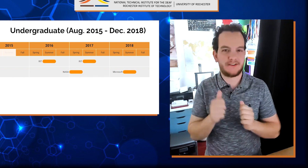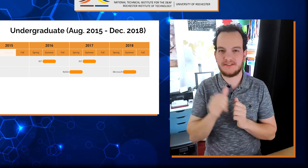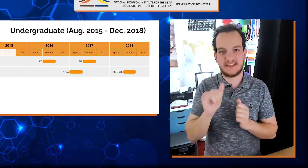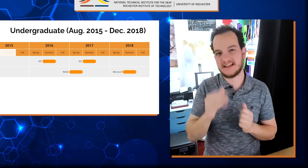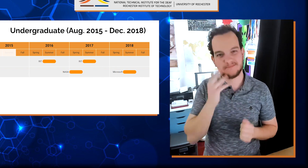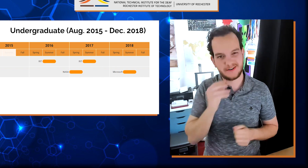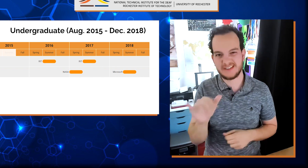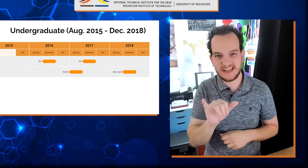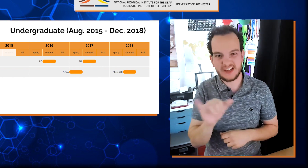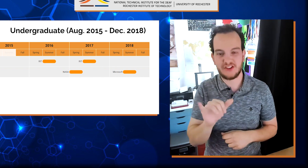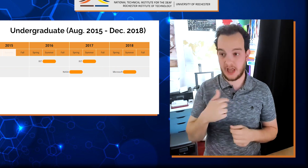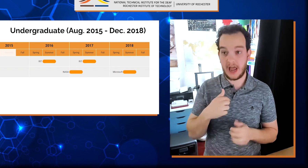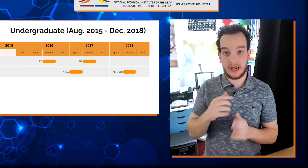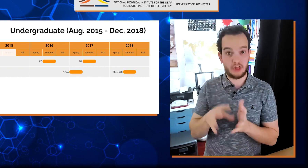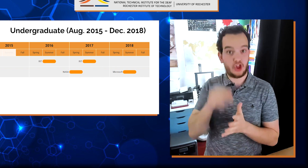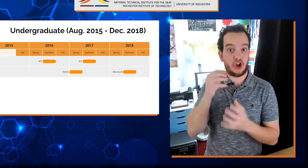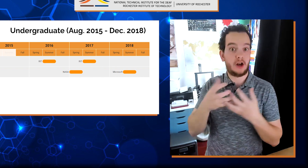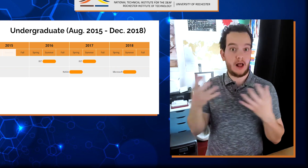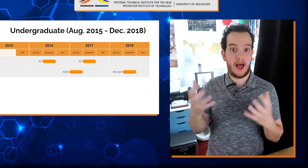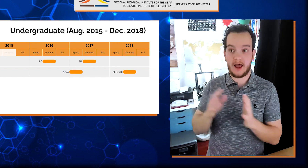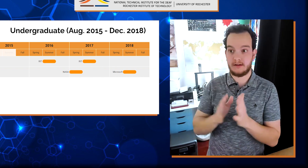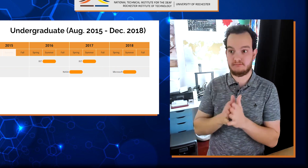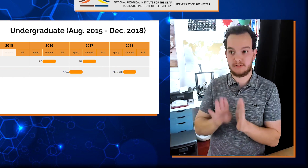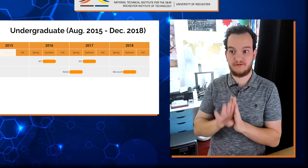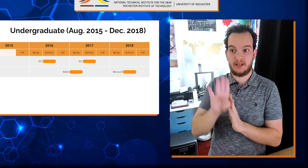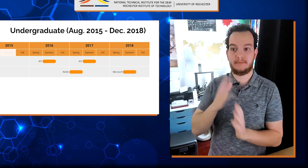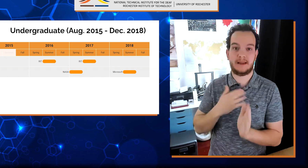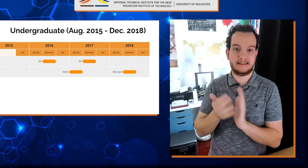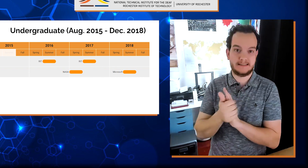but I wasn't fully satisfied with that experience either.